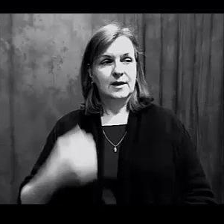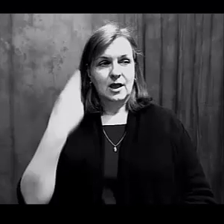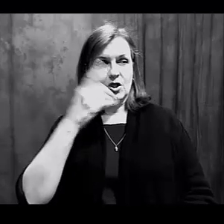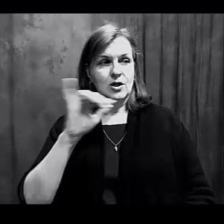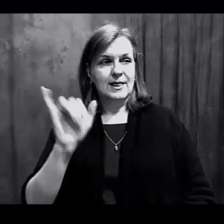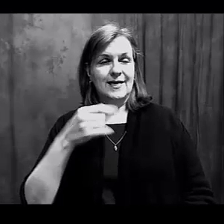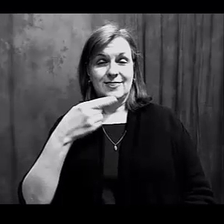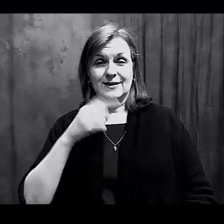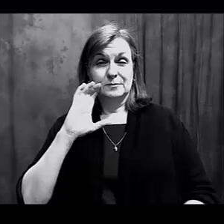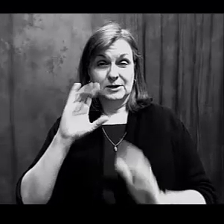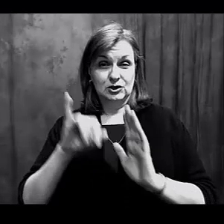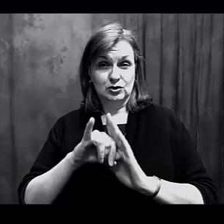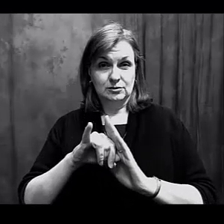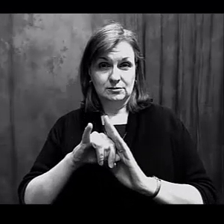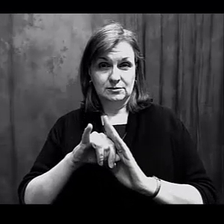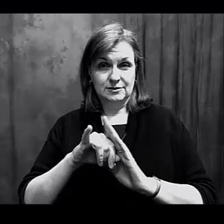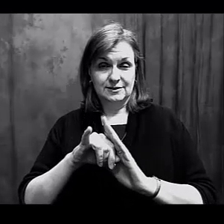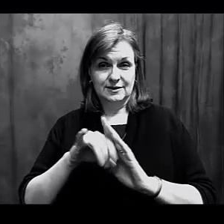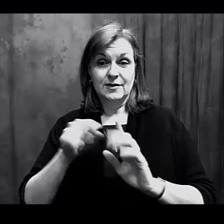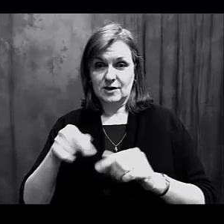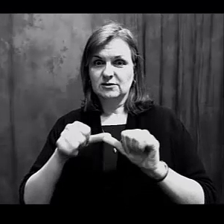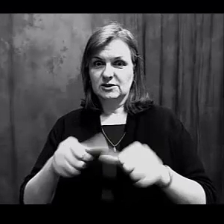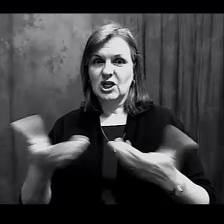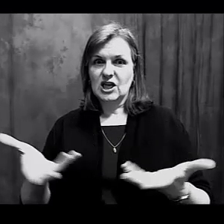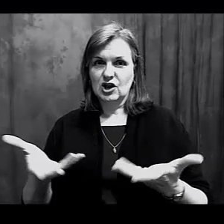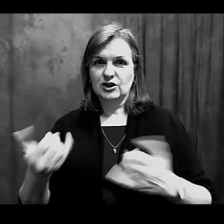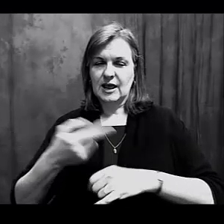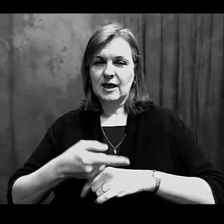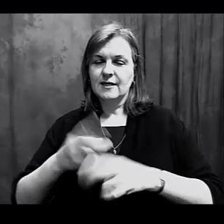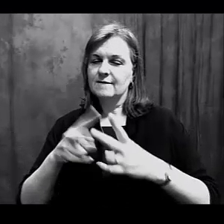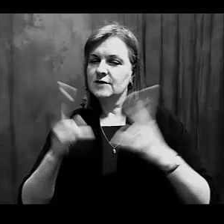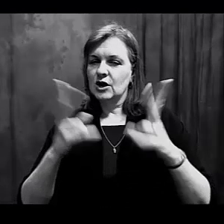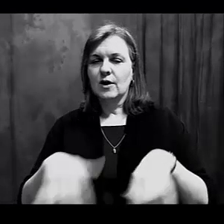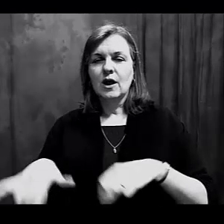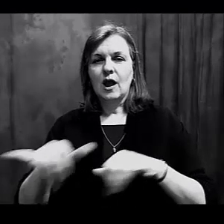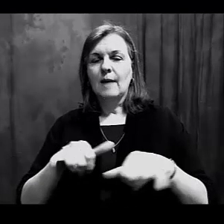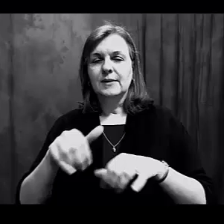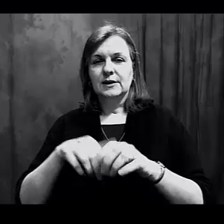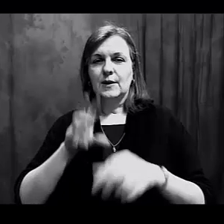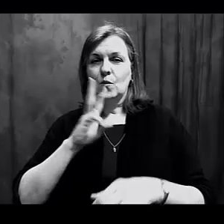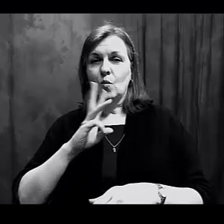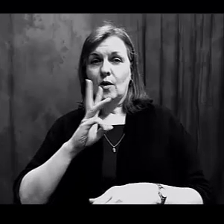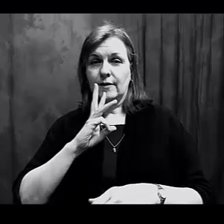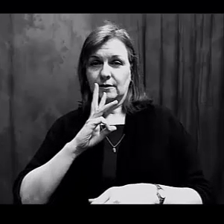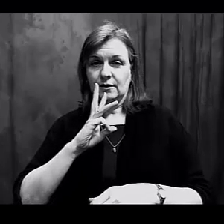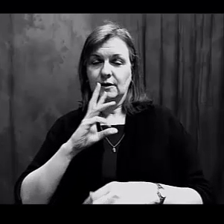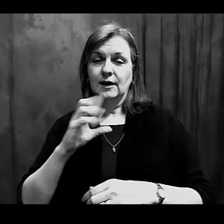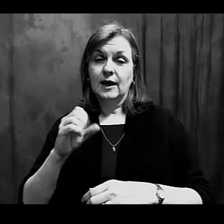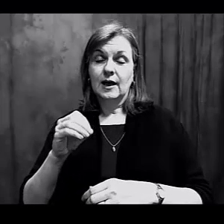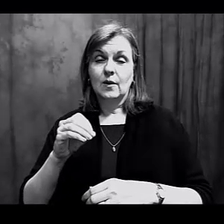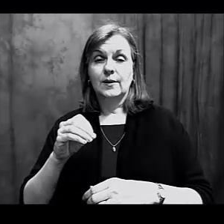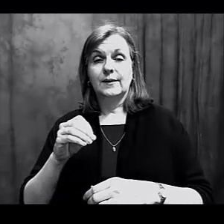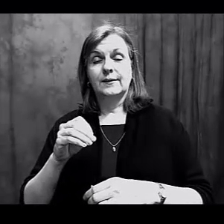so it would have looked on something like this -- there are still around - choanoflagellates are very common in water